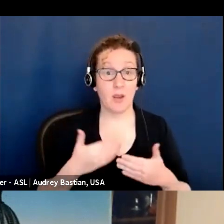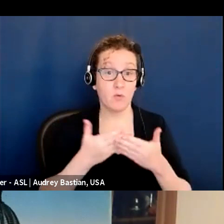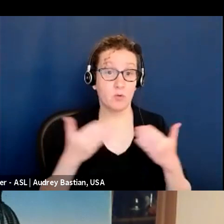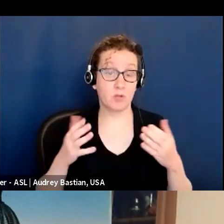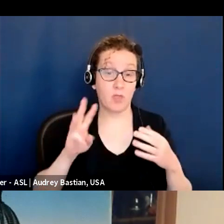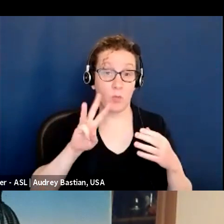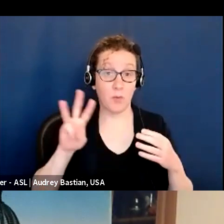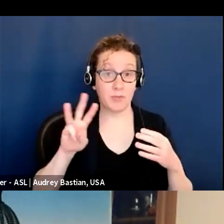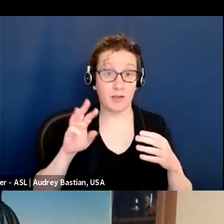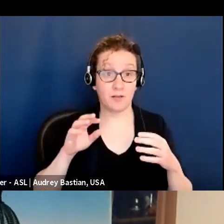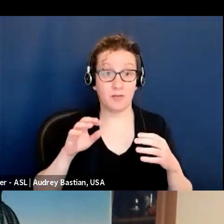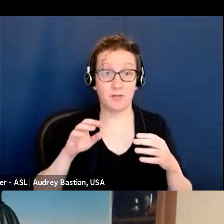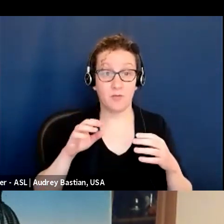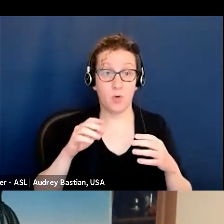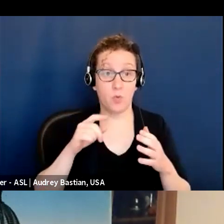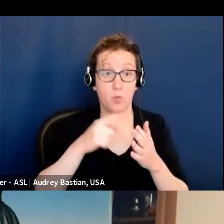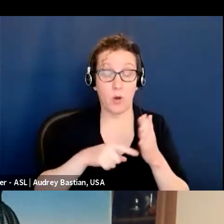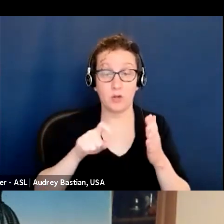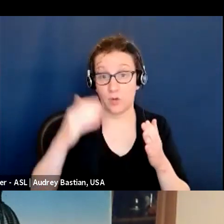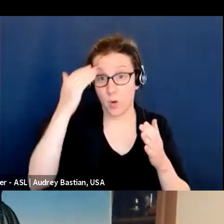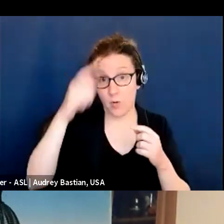for what you should know about bringing medications to